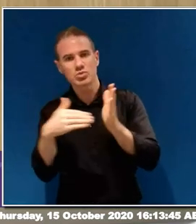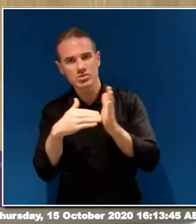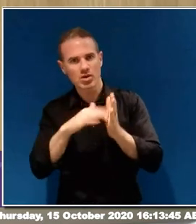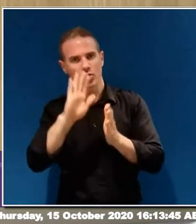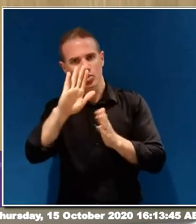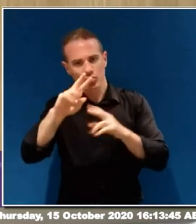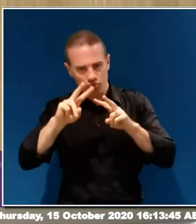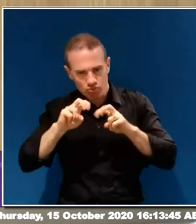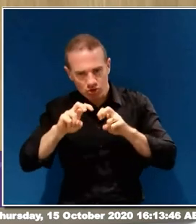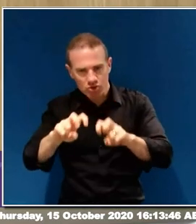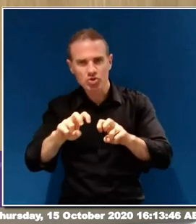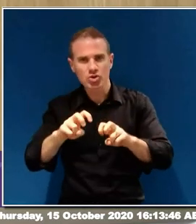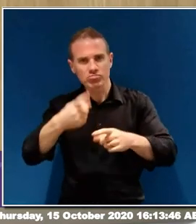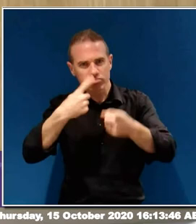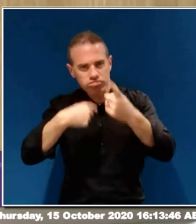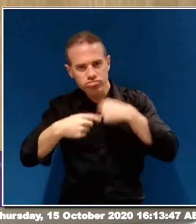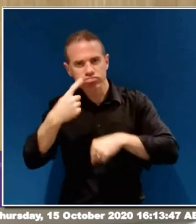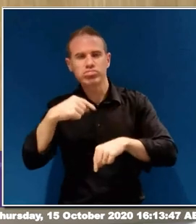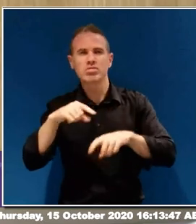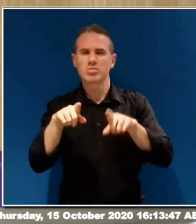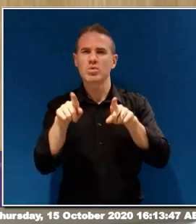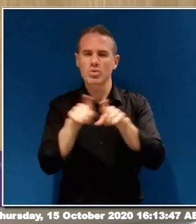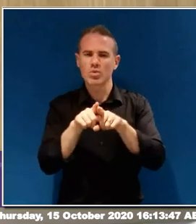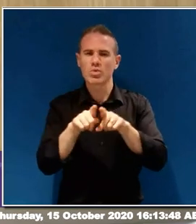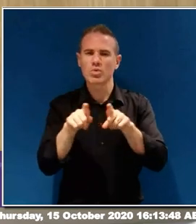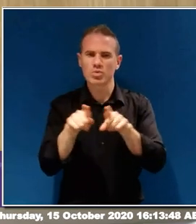work that's happened in other places.